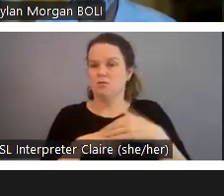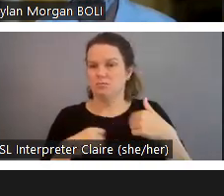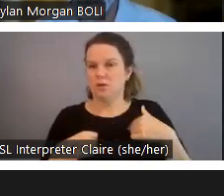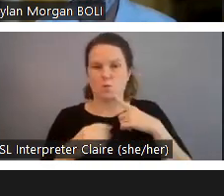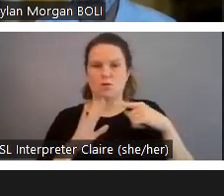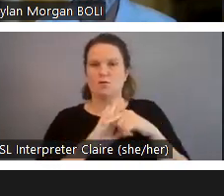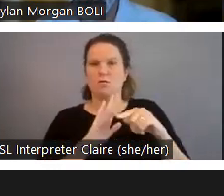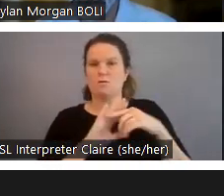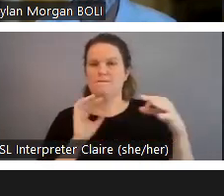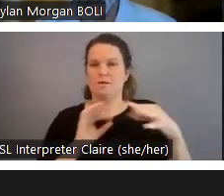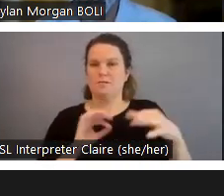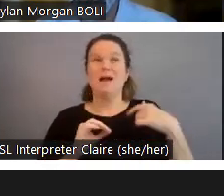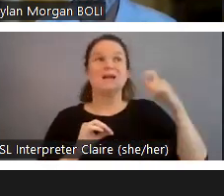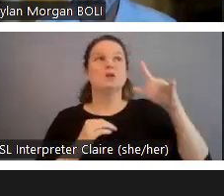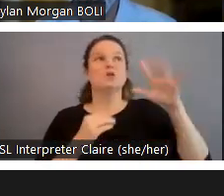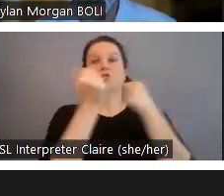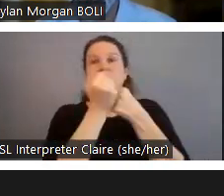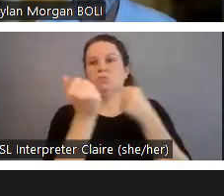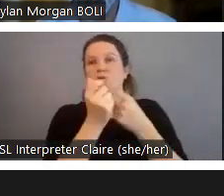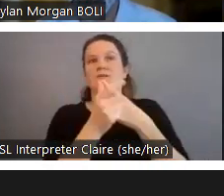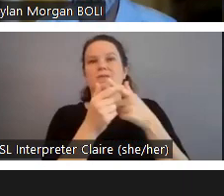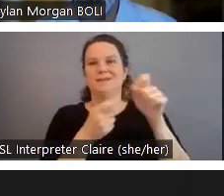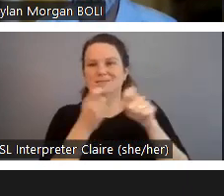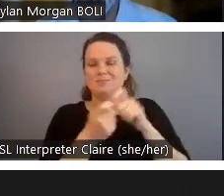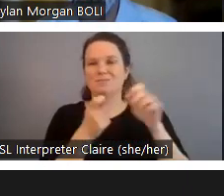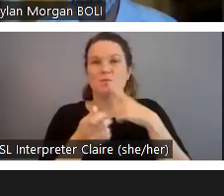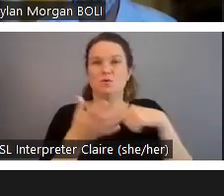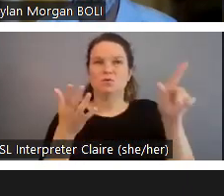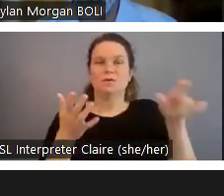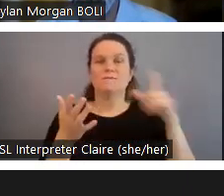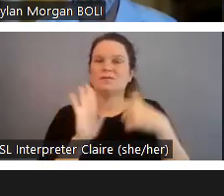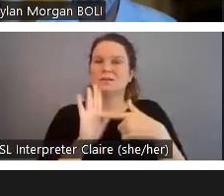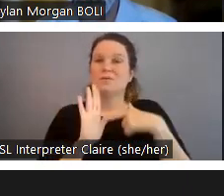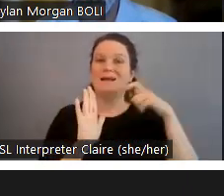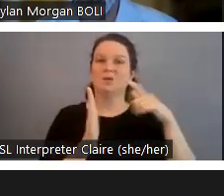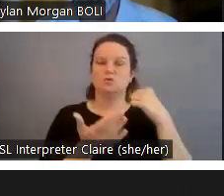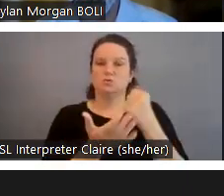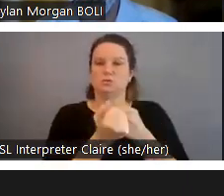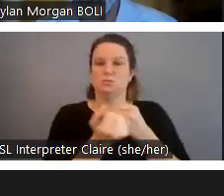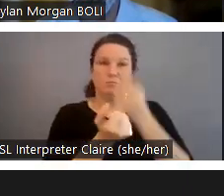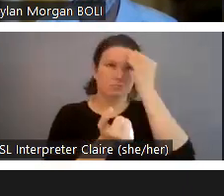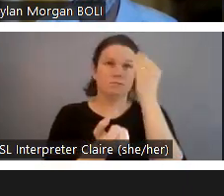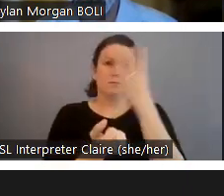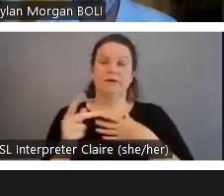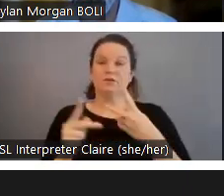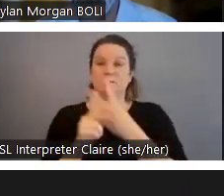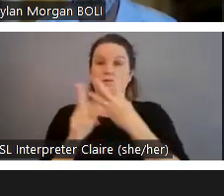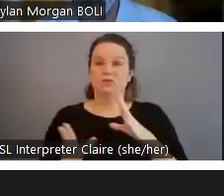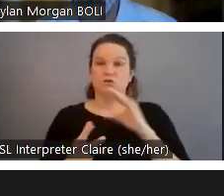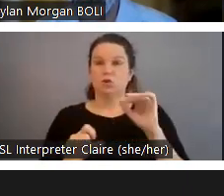you know, and fill in the blanks of what that support looks like. For example, "I use your support by letting my